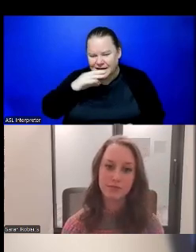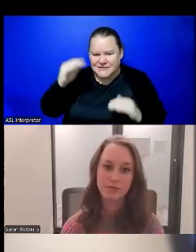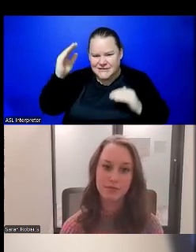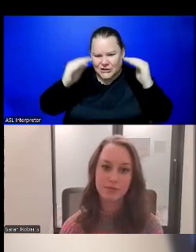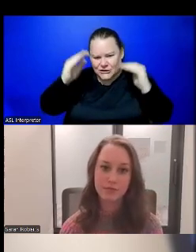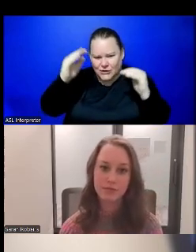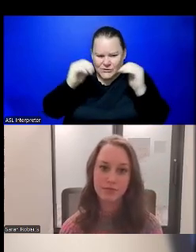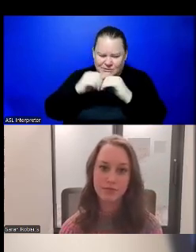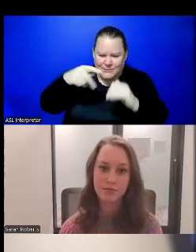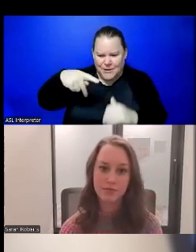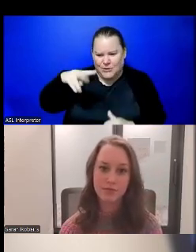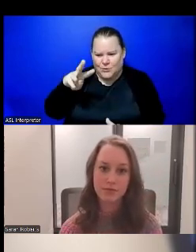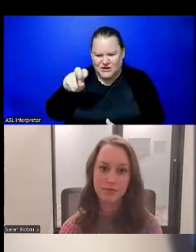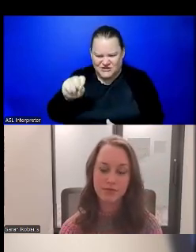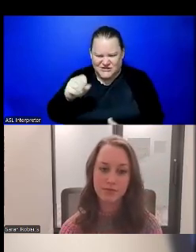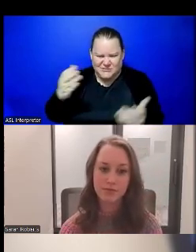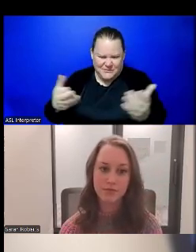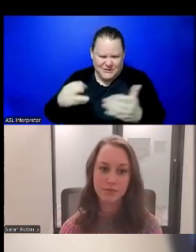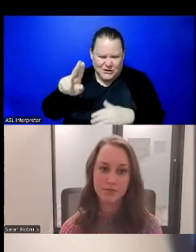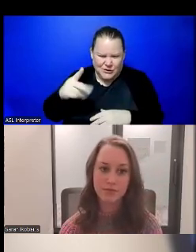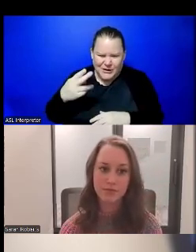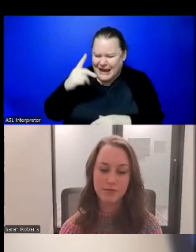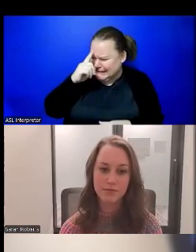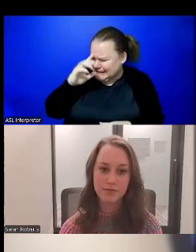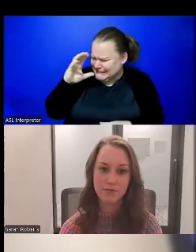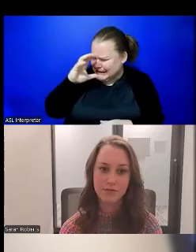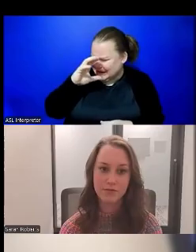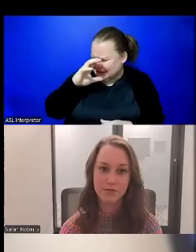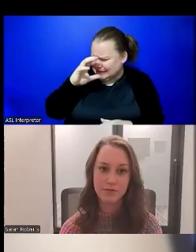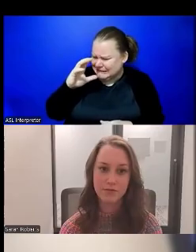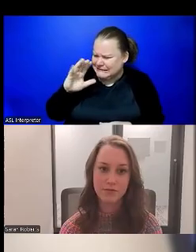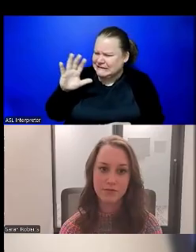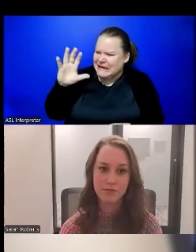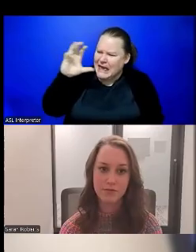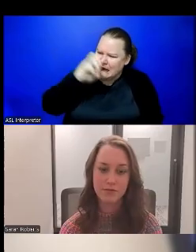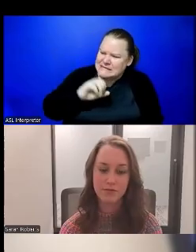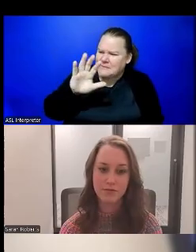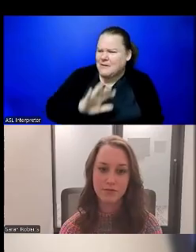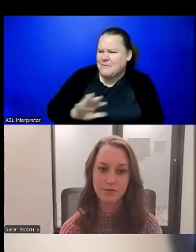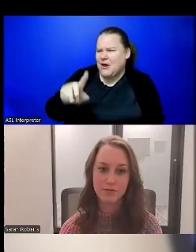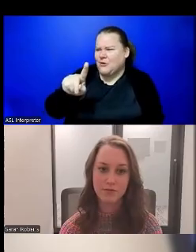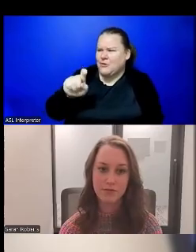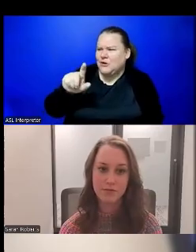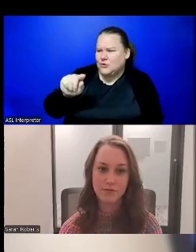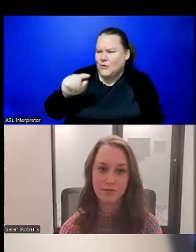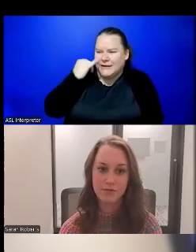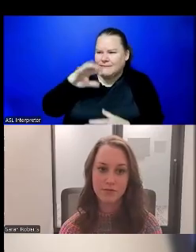syndrome here in Utah, I think there was an estimate of 120 at one point, if you included the adults in the pediatric clinic,